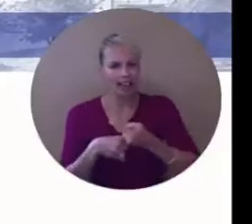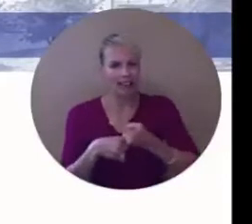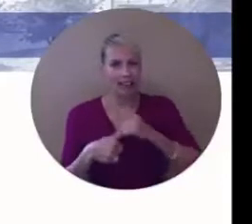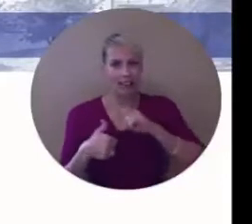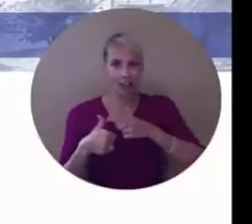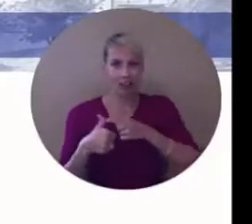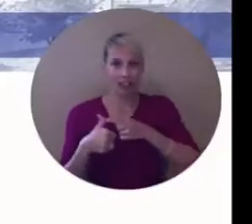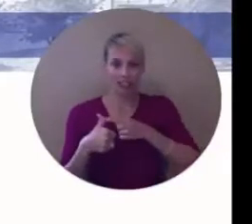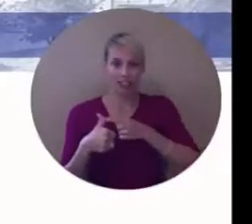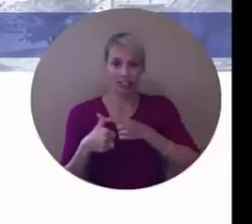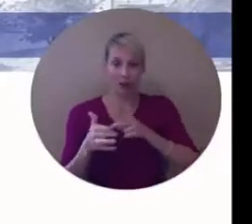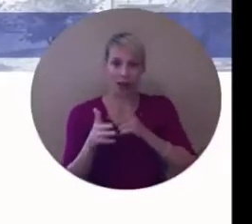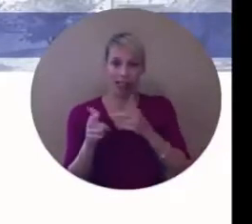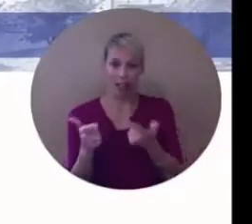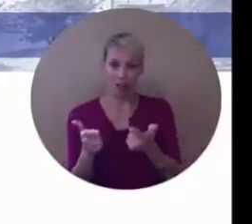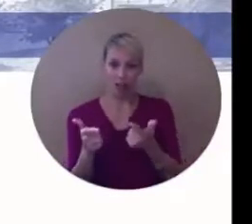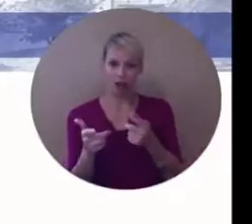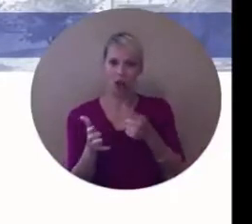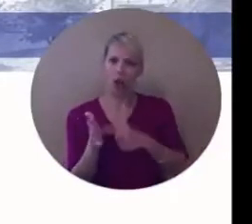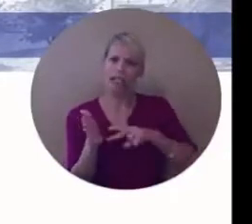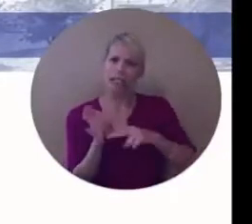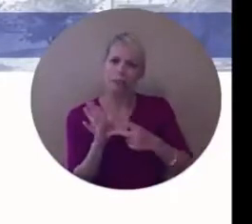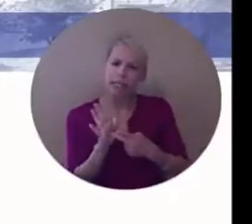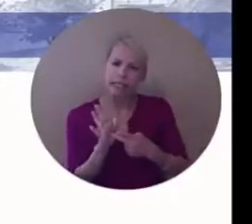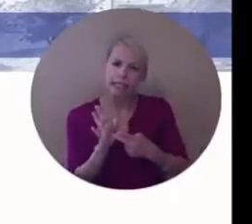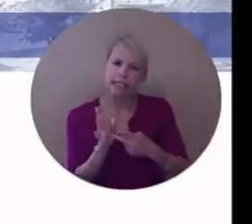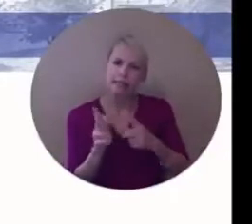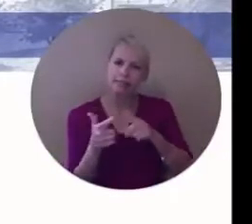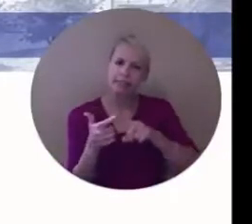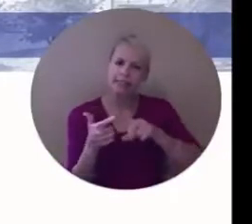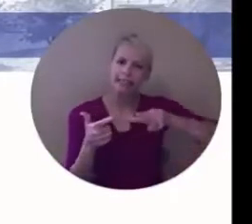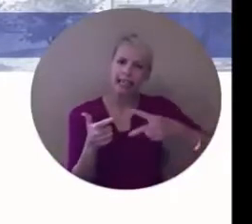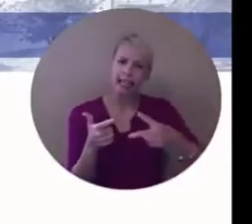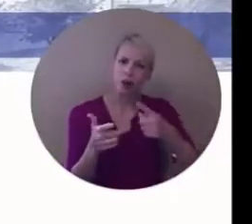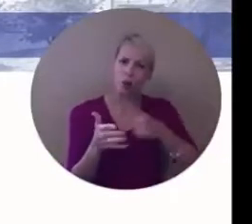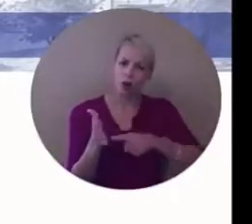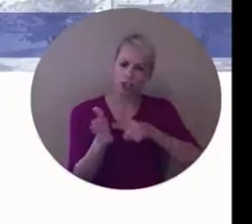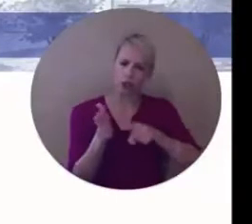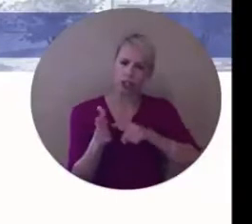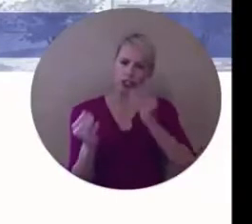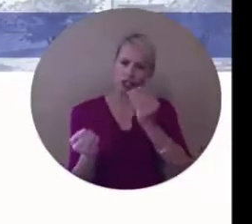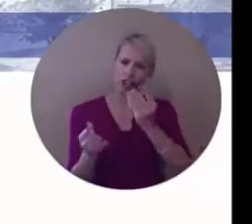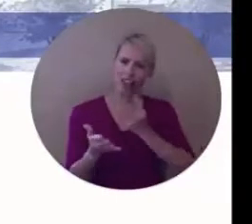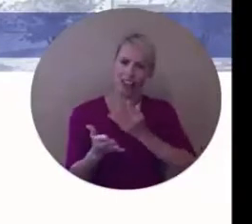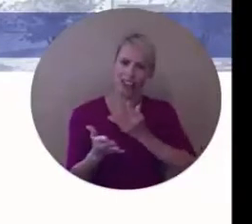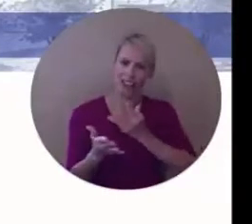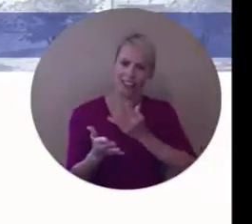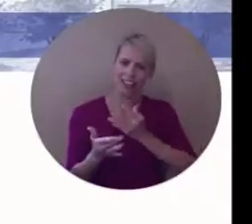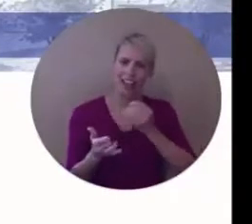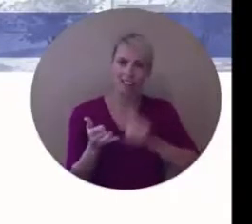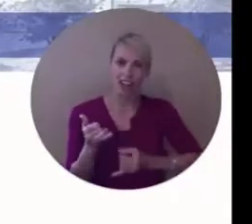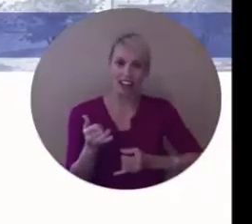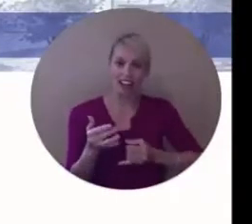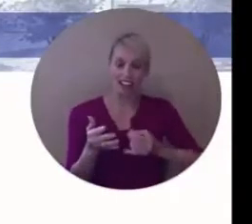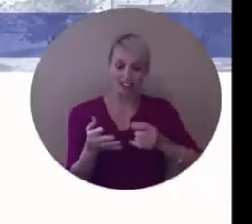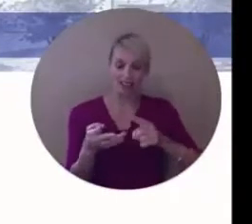What we'll be covering today is what is the definition of bilingualism; what research tells you;